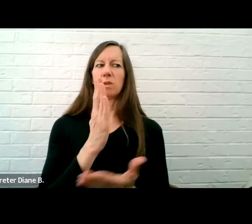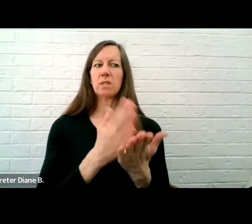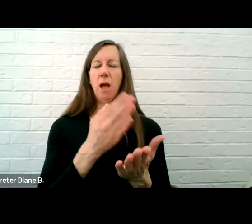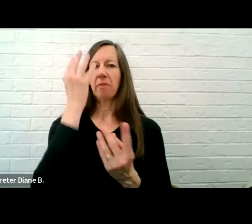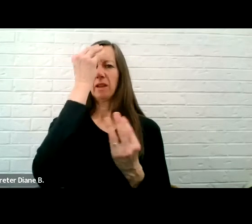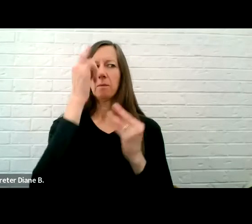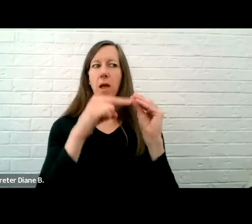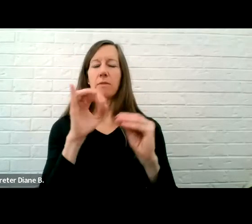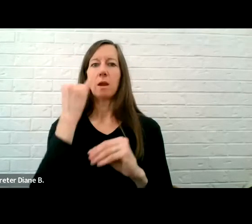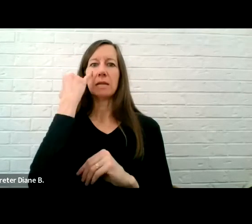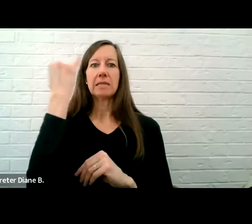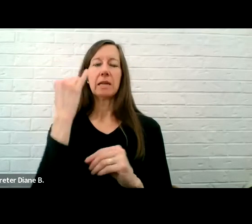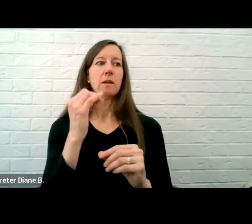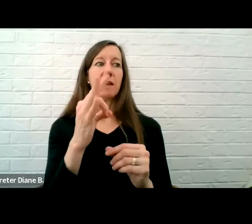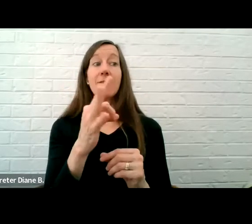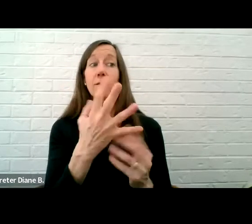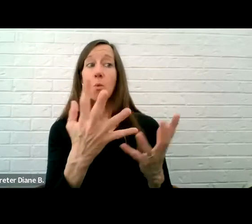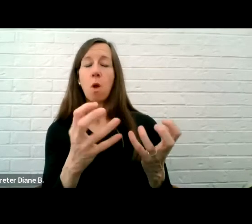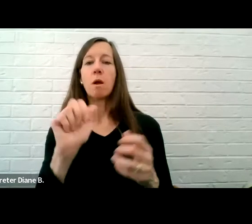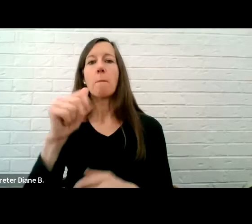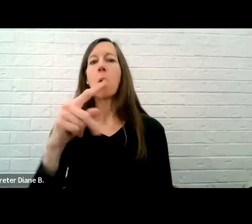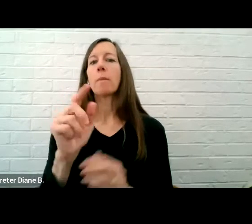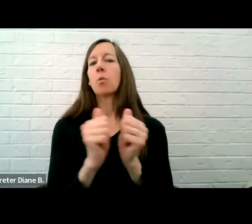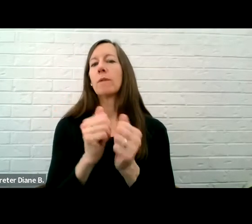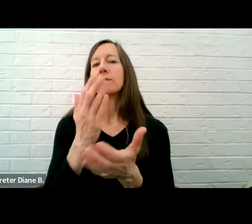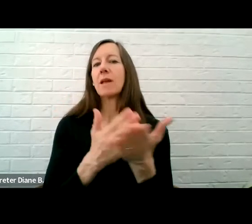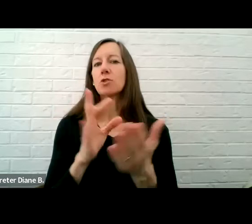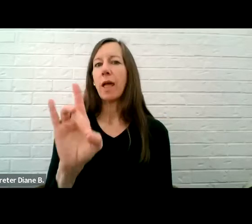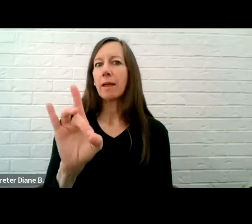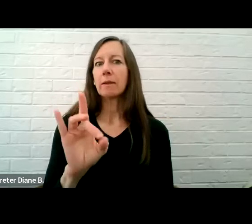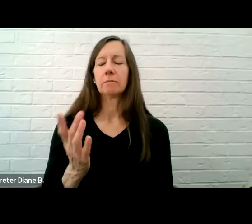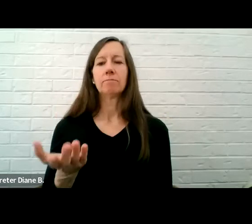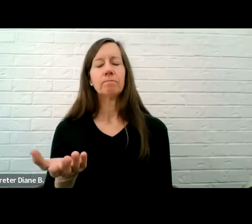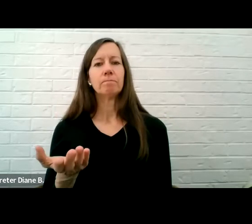And this was usually the place that was most accessible.